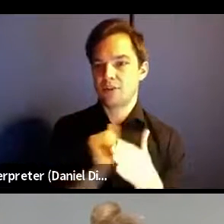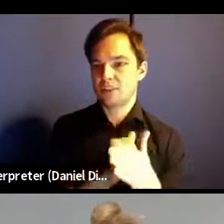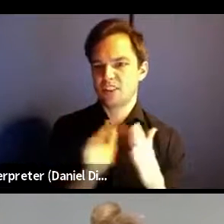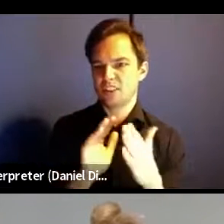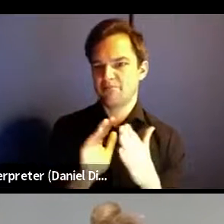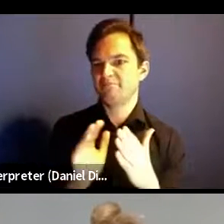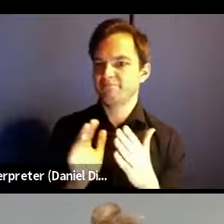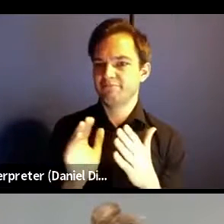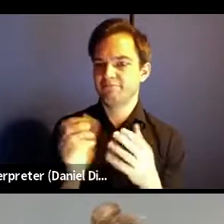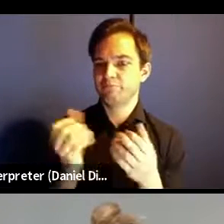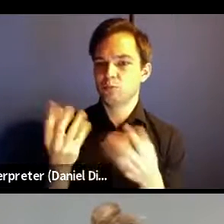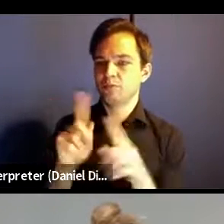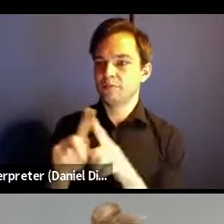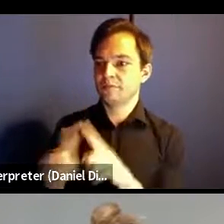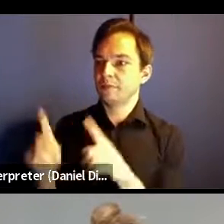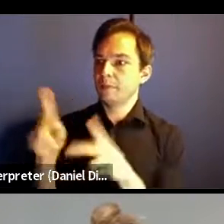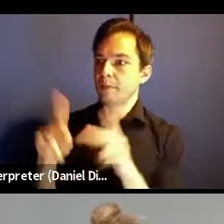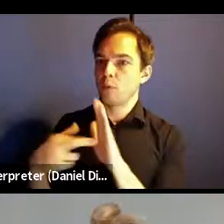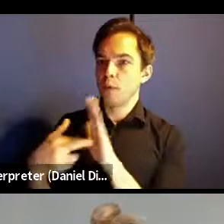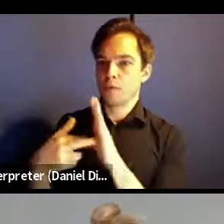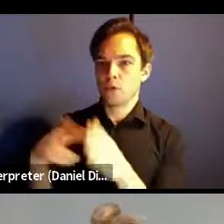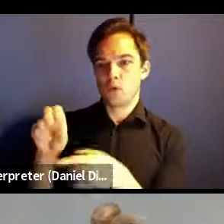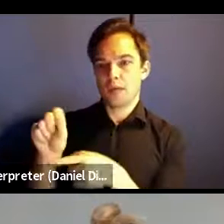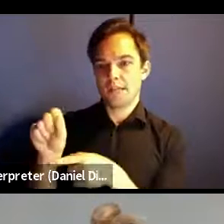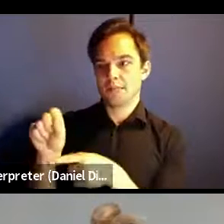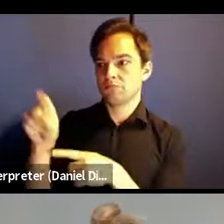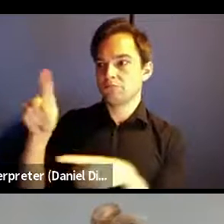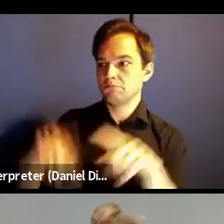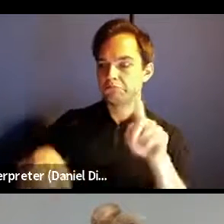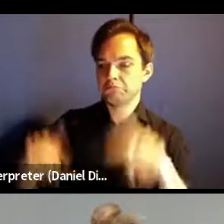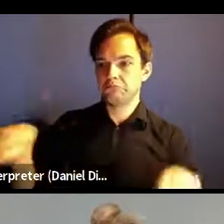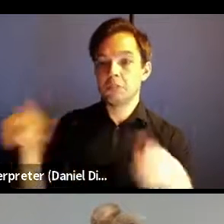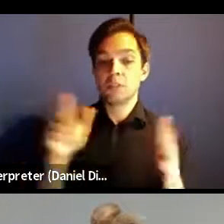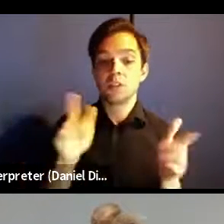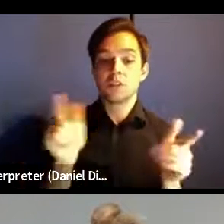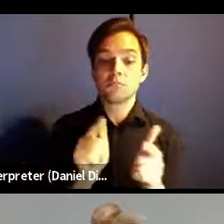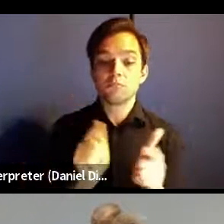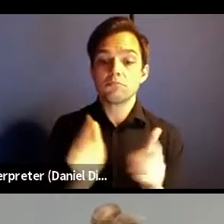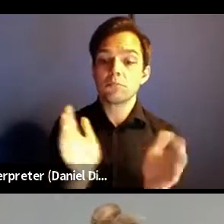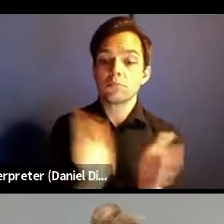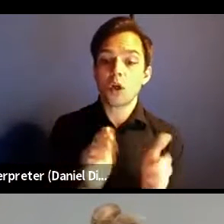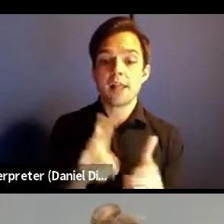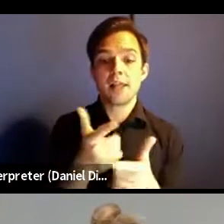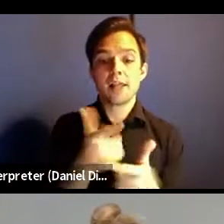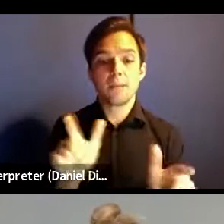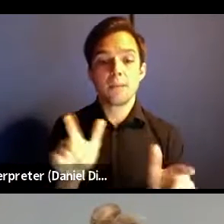just speaking for the United States ranging from really small liberal arts colleges to community colleges,